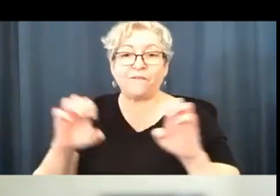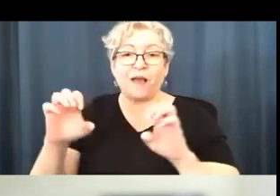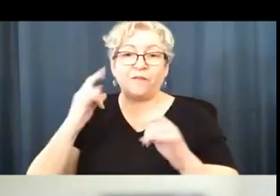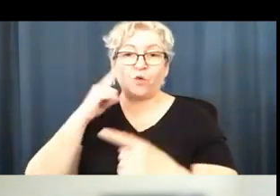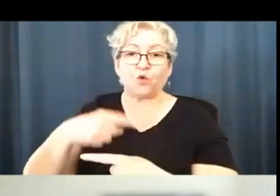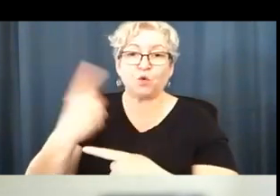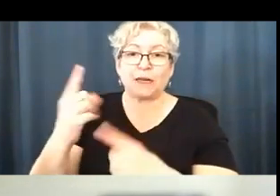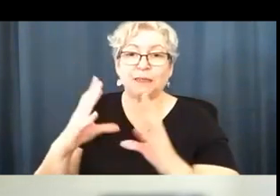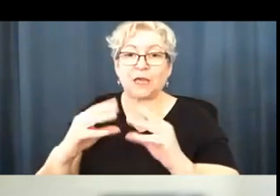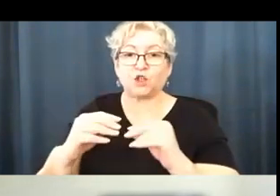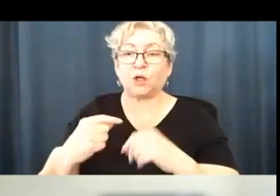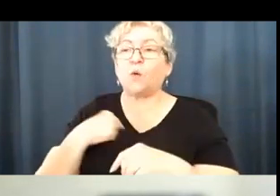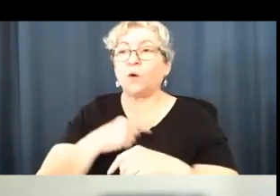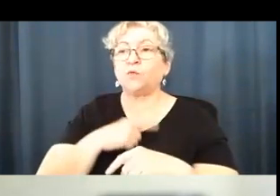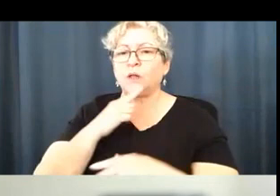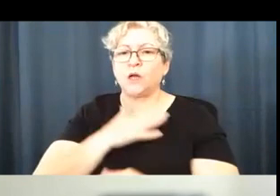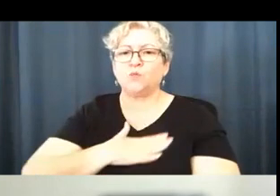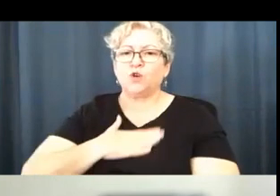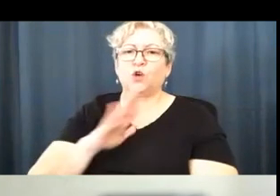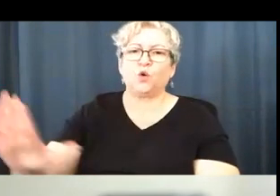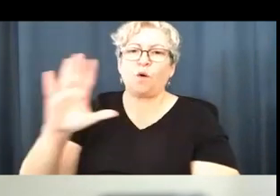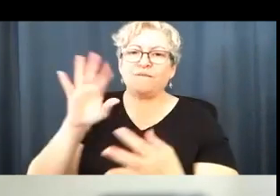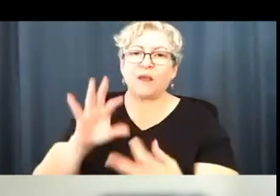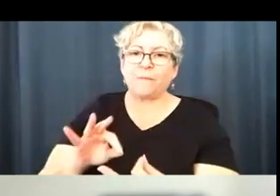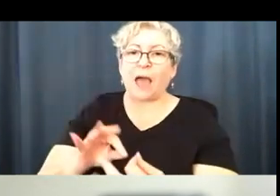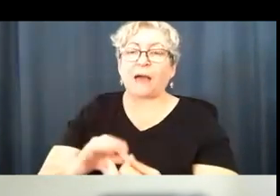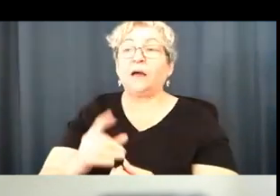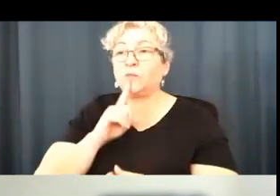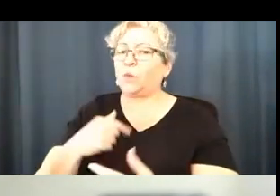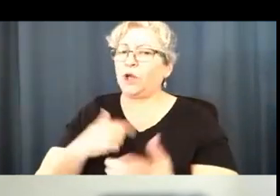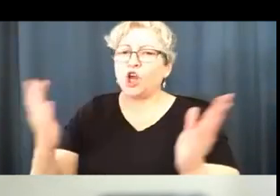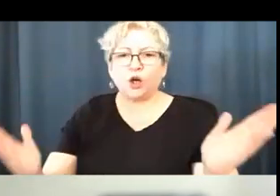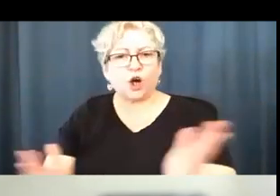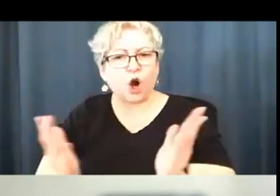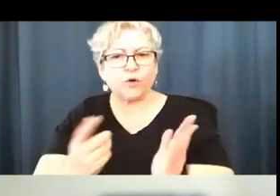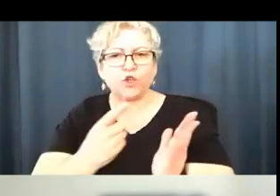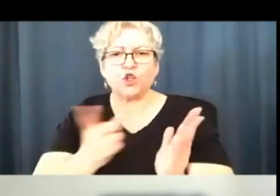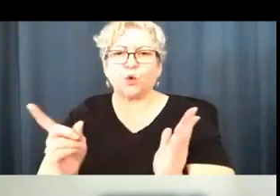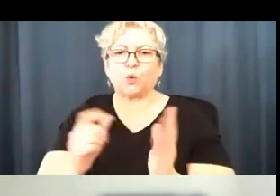We really appreciate your feedback, in fact, we encourage you to give your feedback